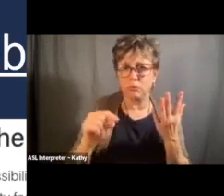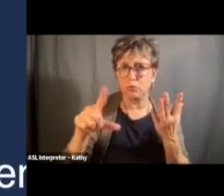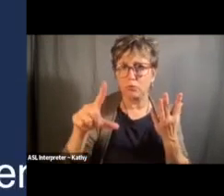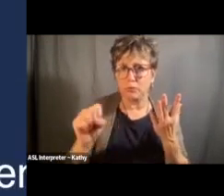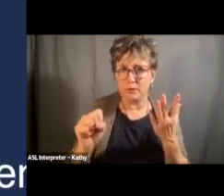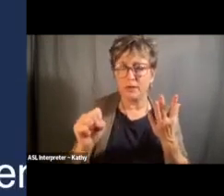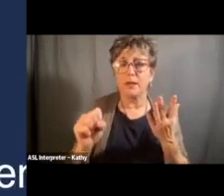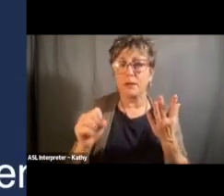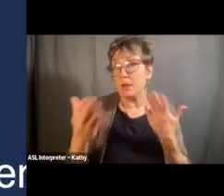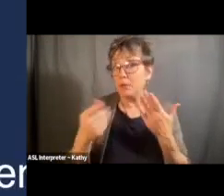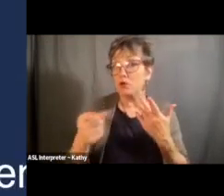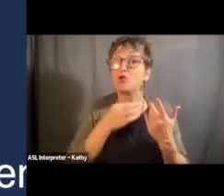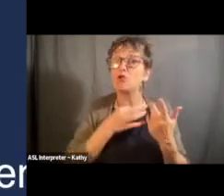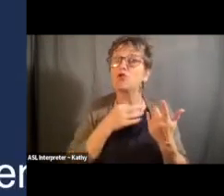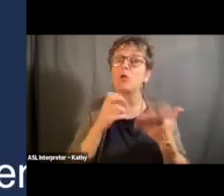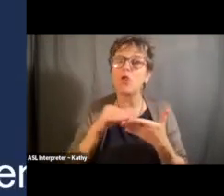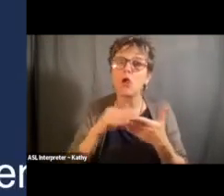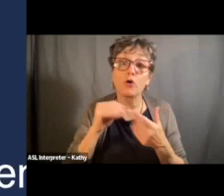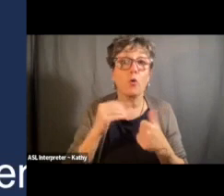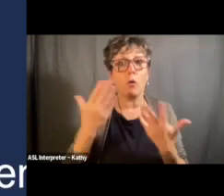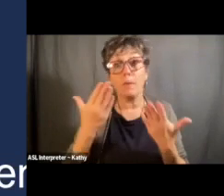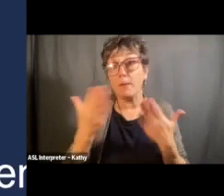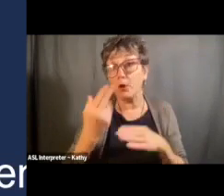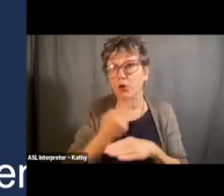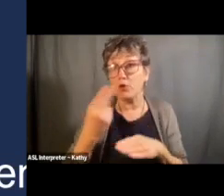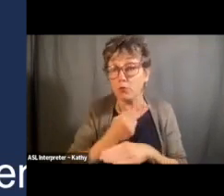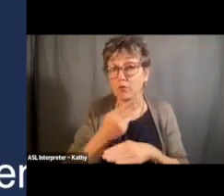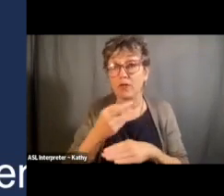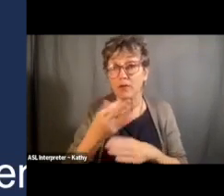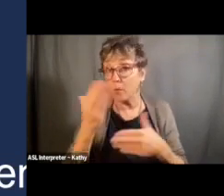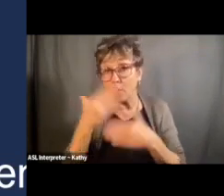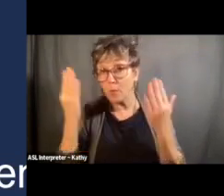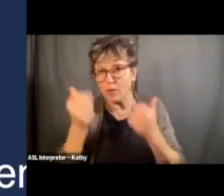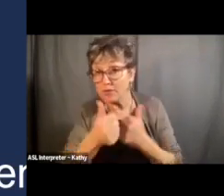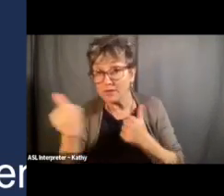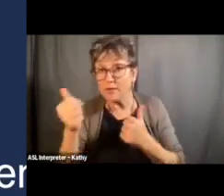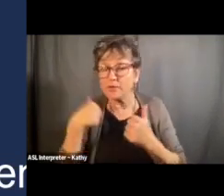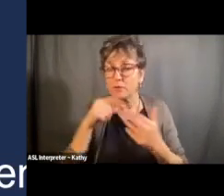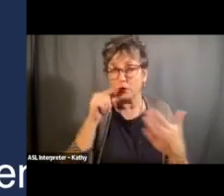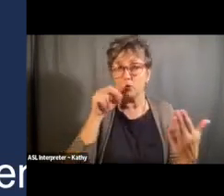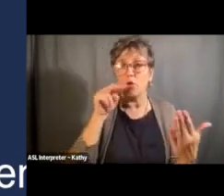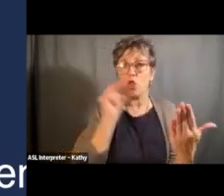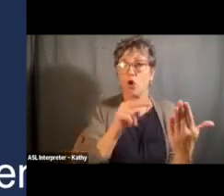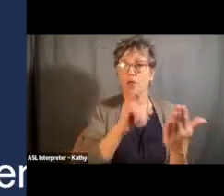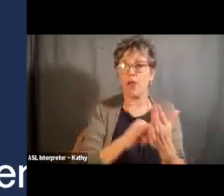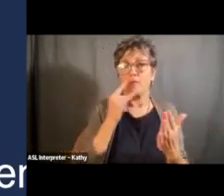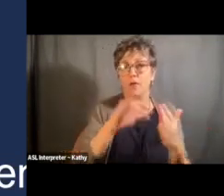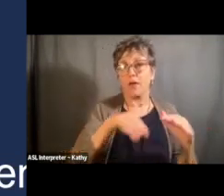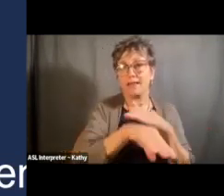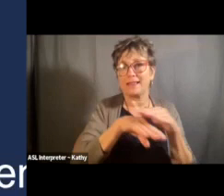tools. If you have any questions, experience any technical issues, or you want to provide feedback